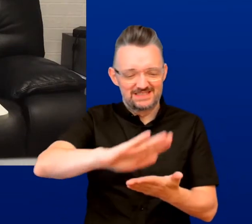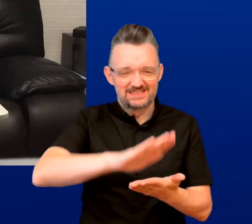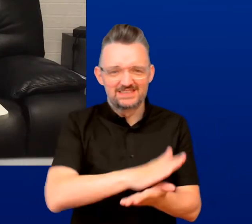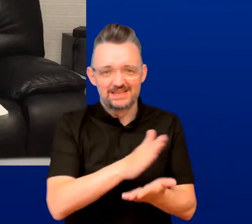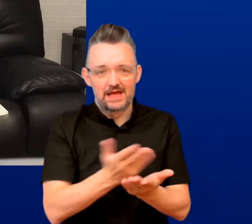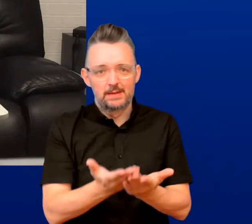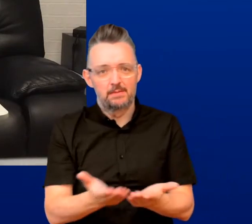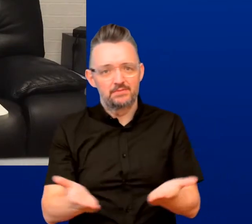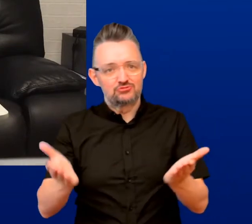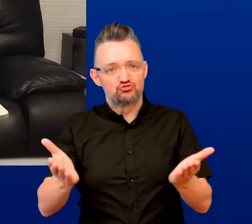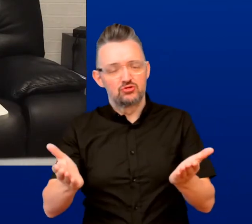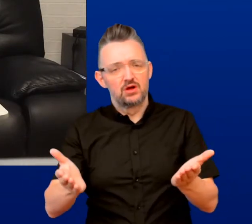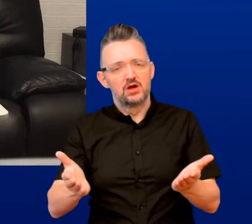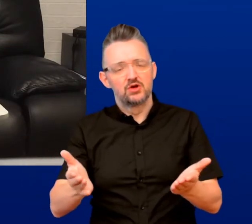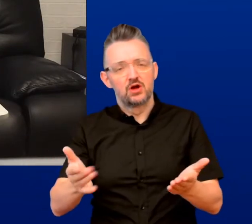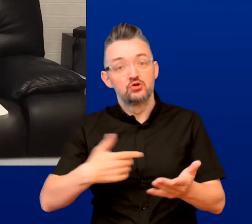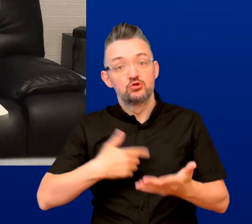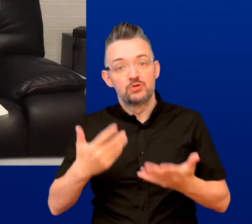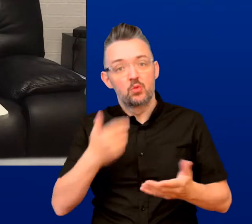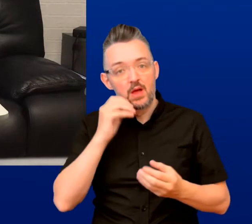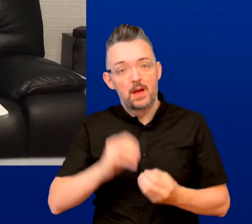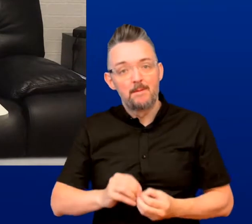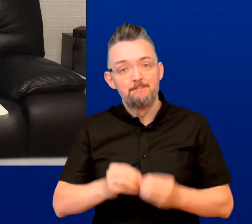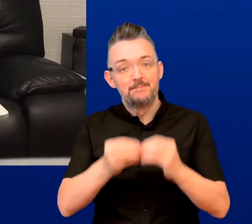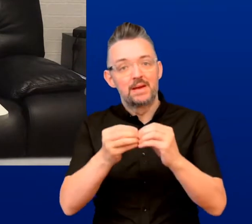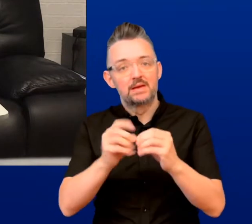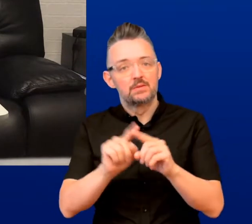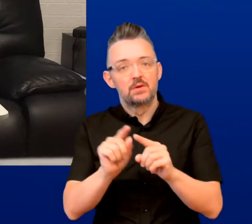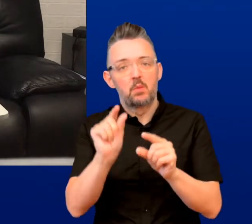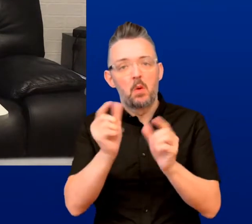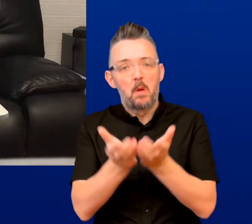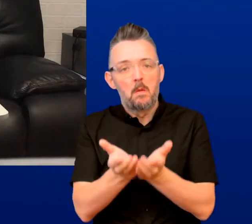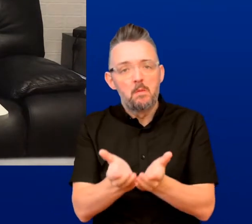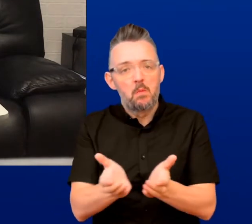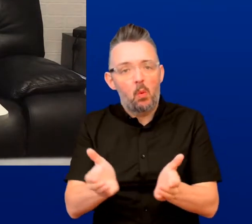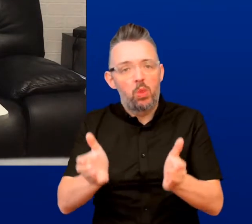Today we're going to make a little bowl. I'm going to